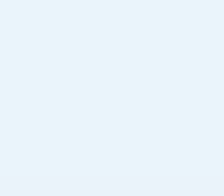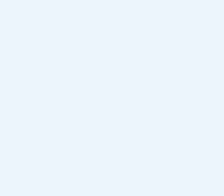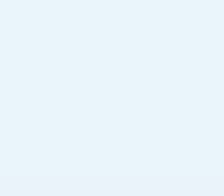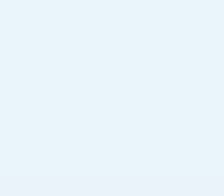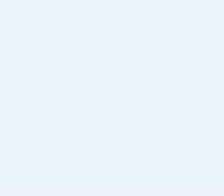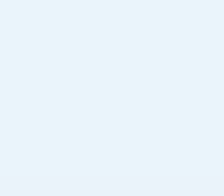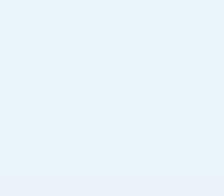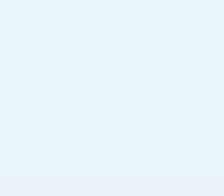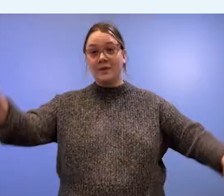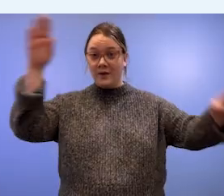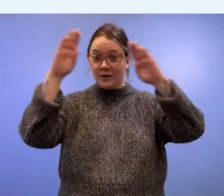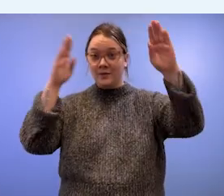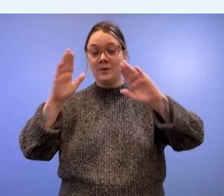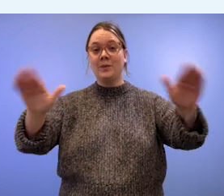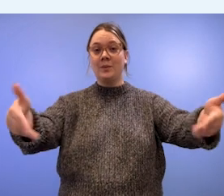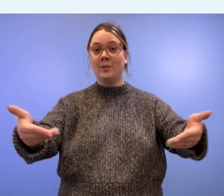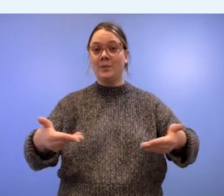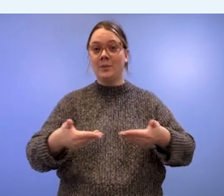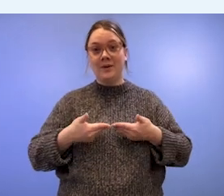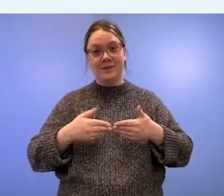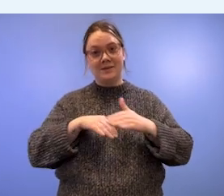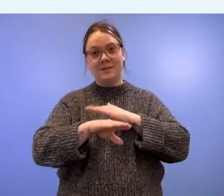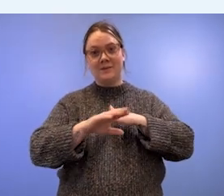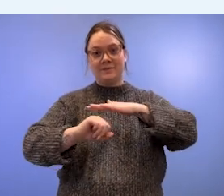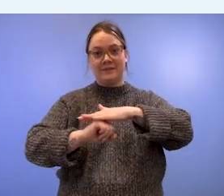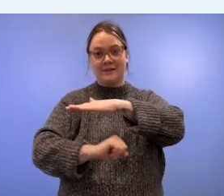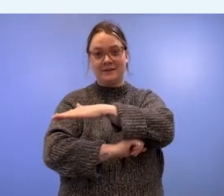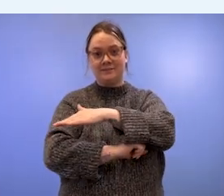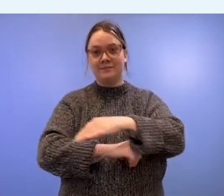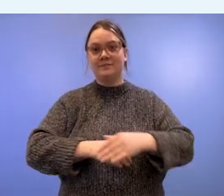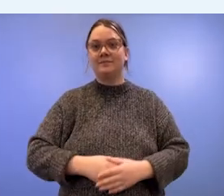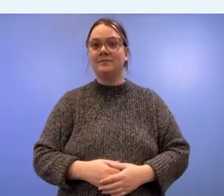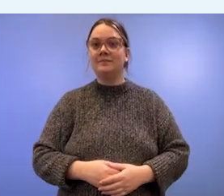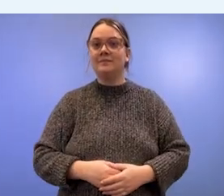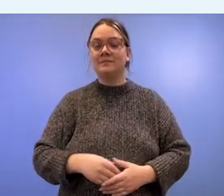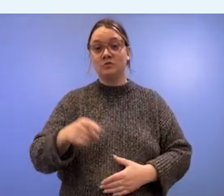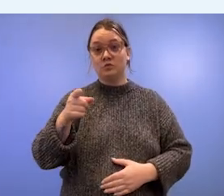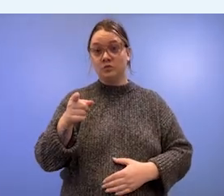Hello, so welcome to accessibility foundations. You can click on the